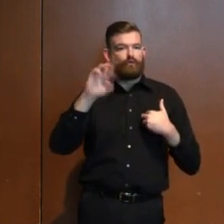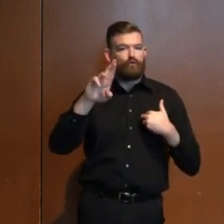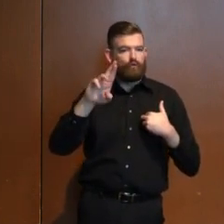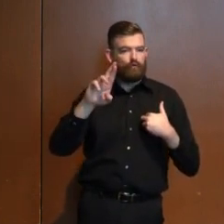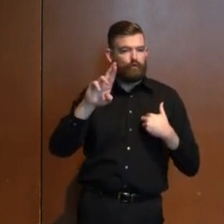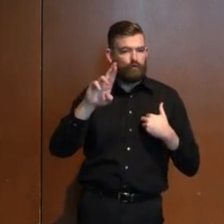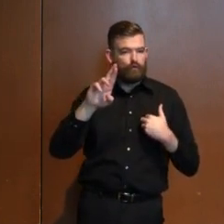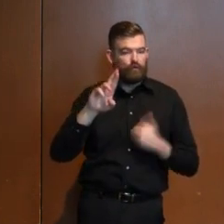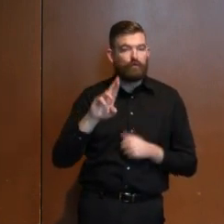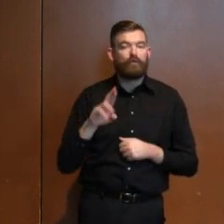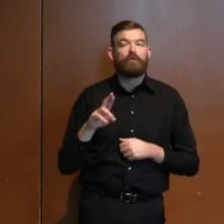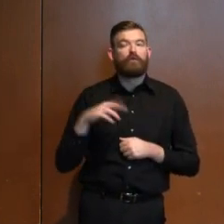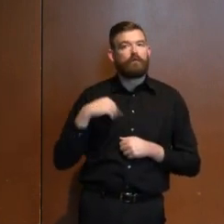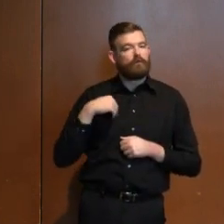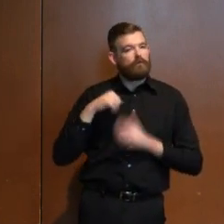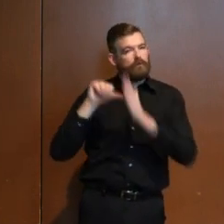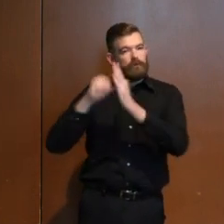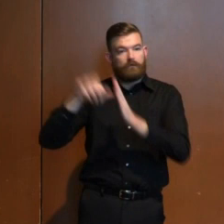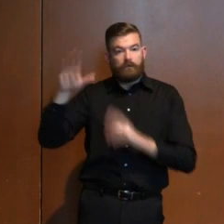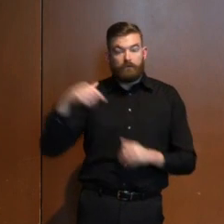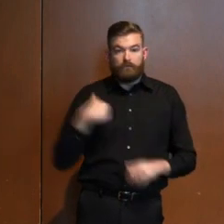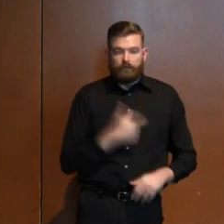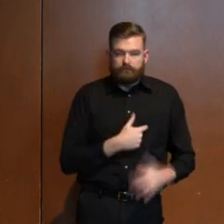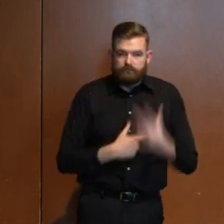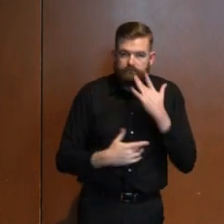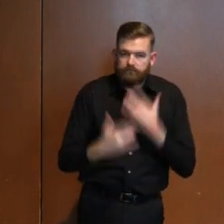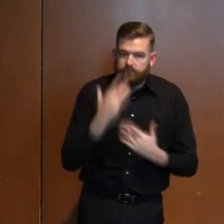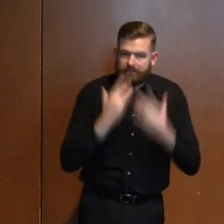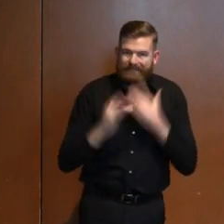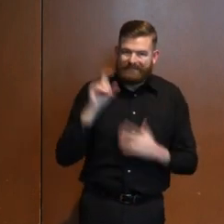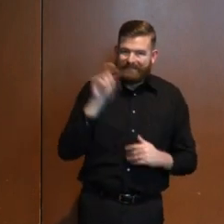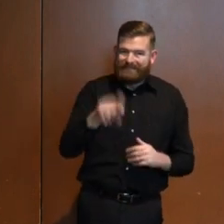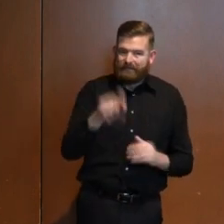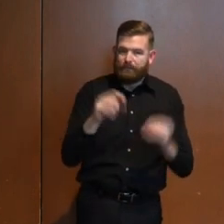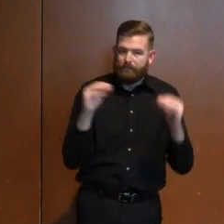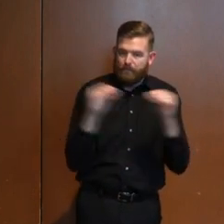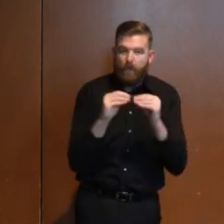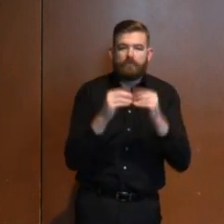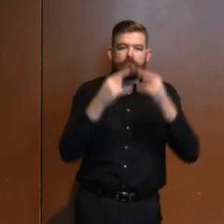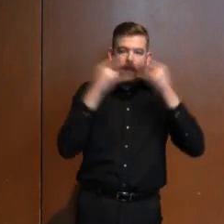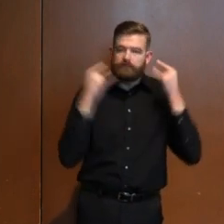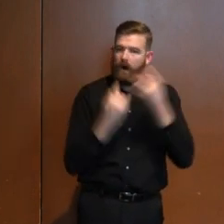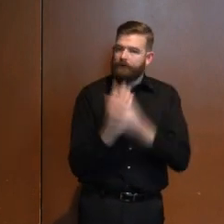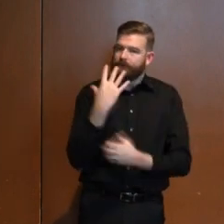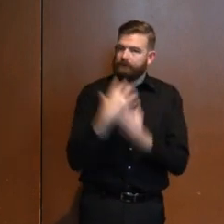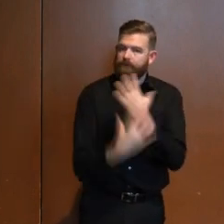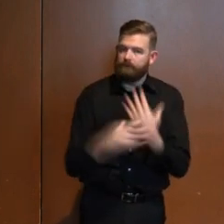WE I REITERATED OUR CONTINUING, I'M GOING TO USE A HARD WORD HERE, DESPERATE NEED FOR MORE